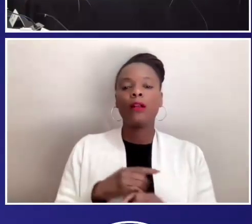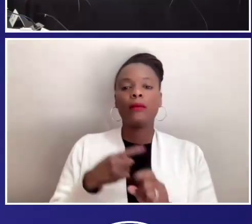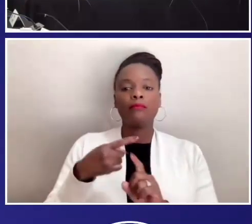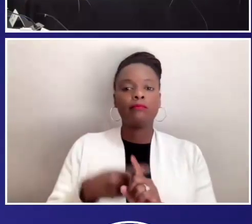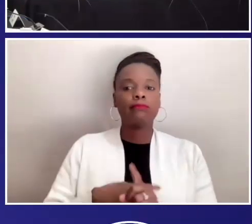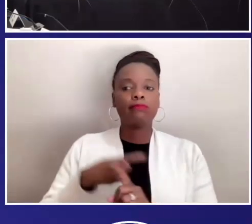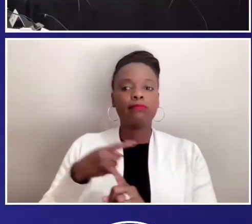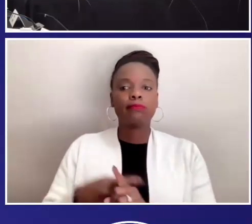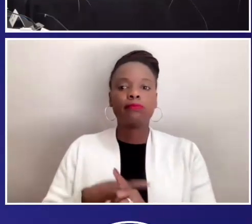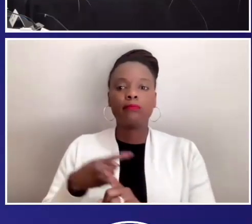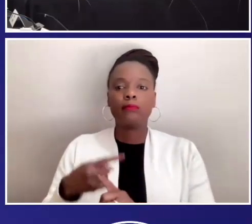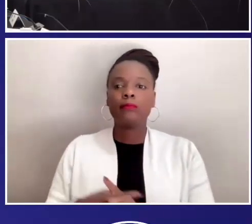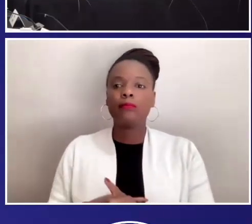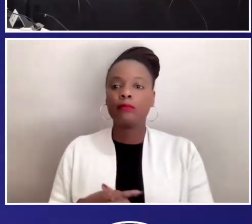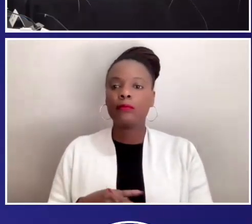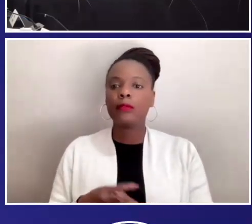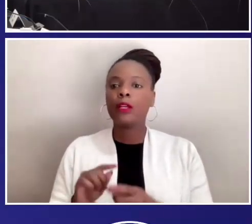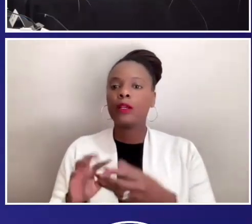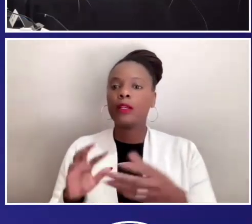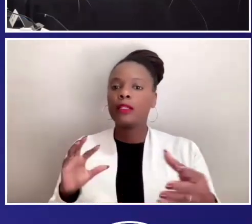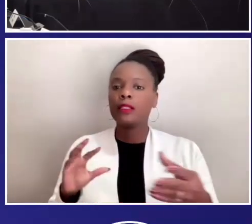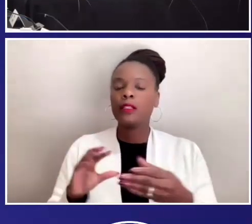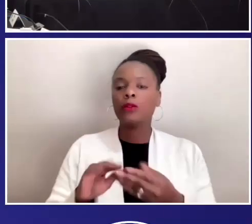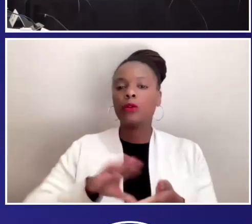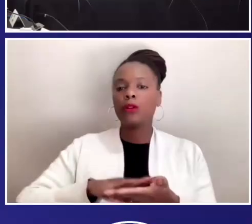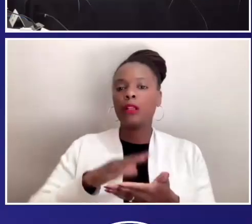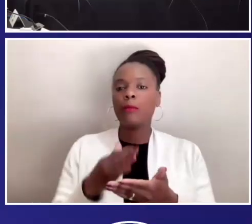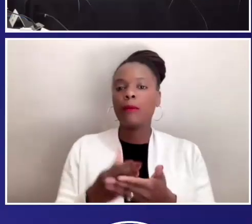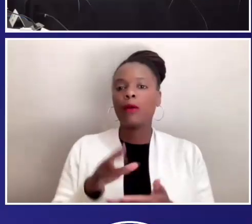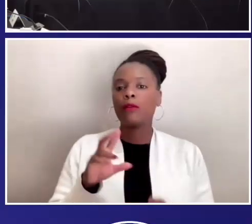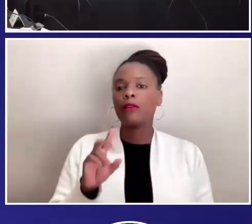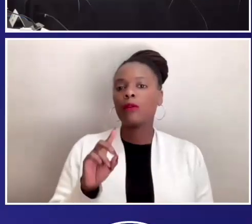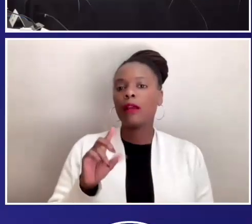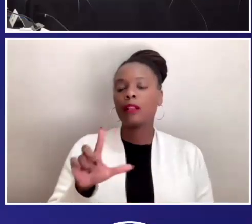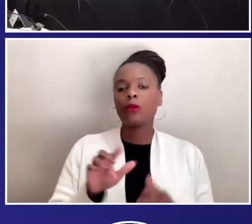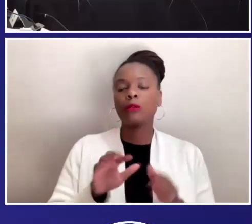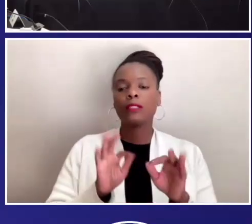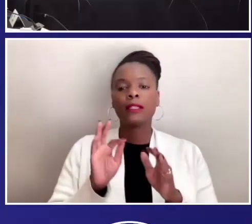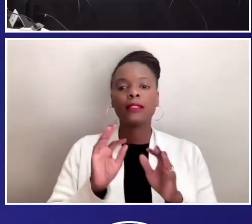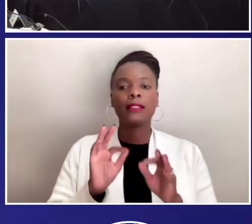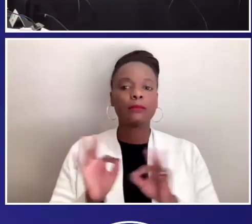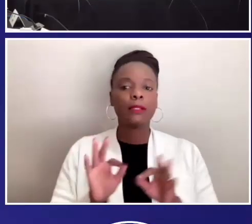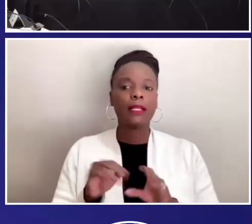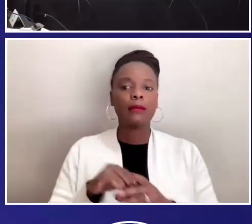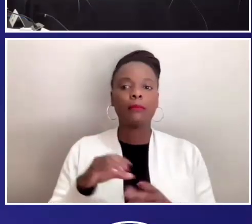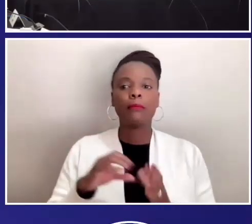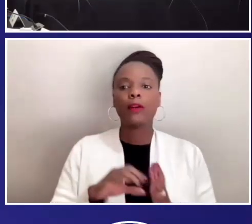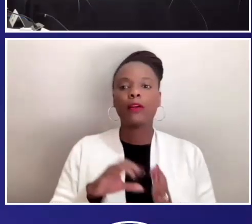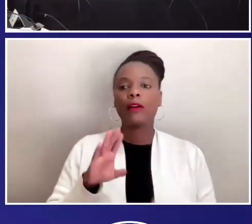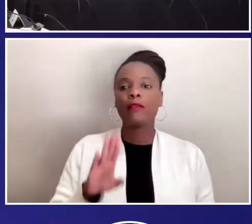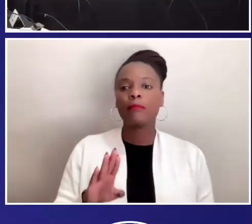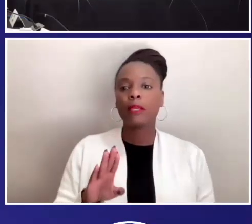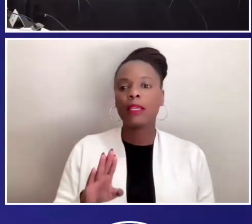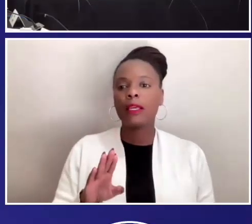borrower's Direct Loans as described in paragraph B 8 Romanette two of this section. The repayment period here,